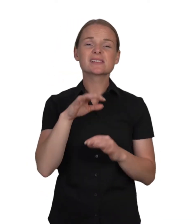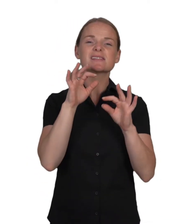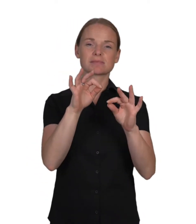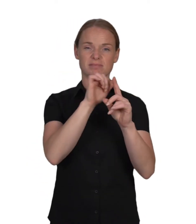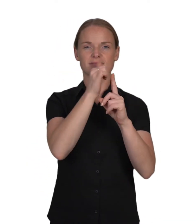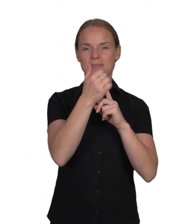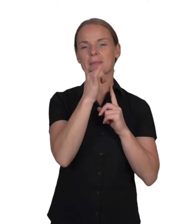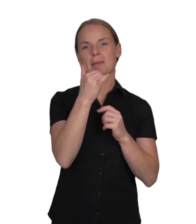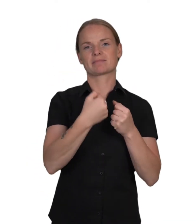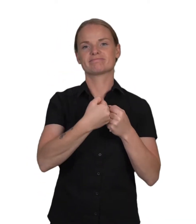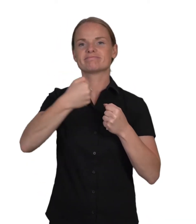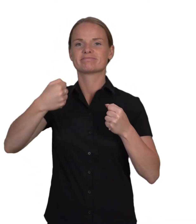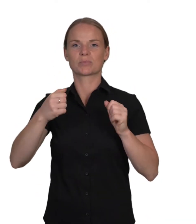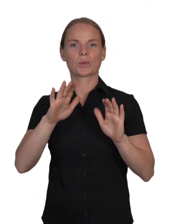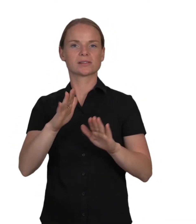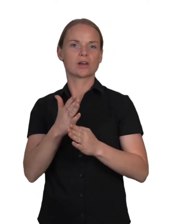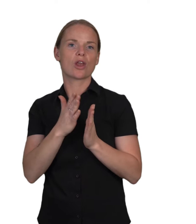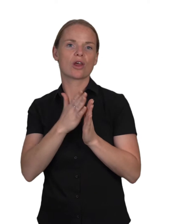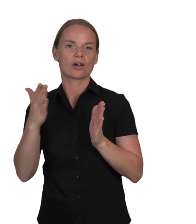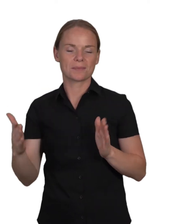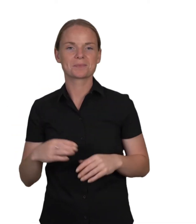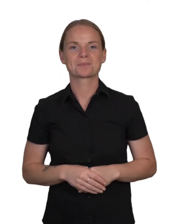In special circumstances the interval may be longer.